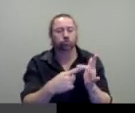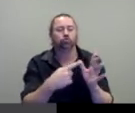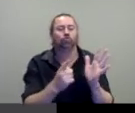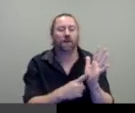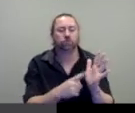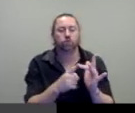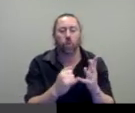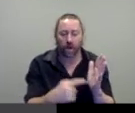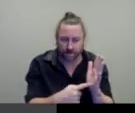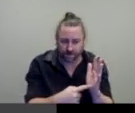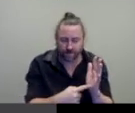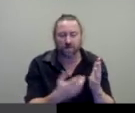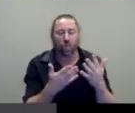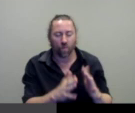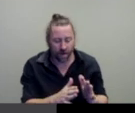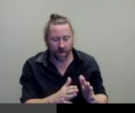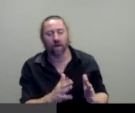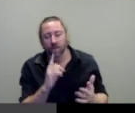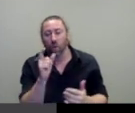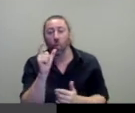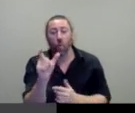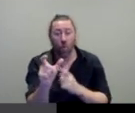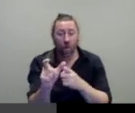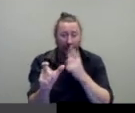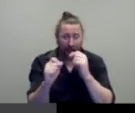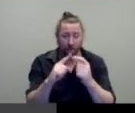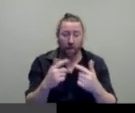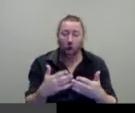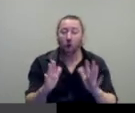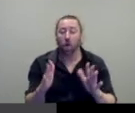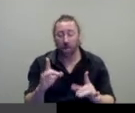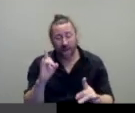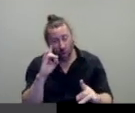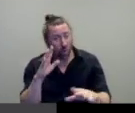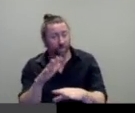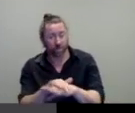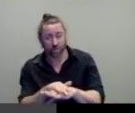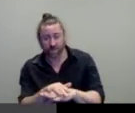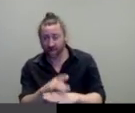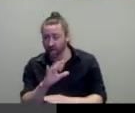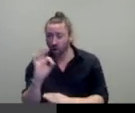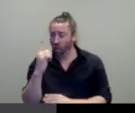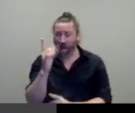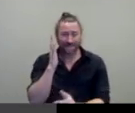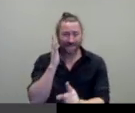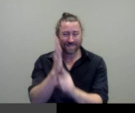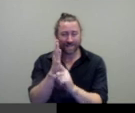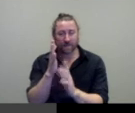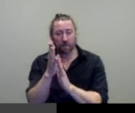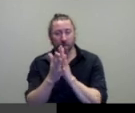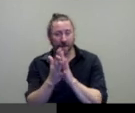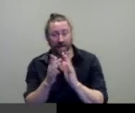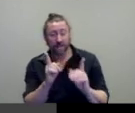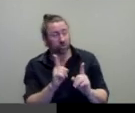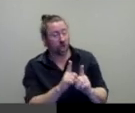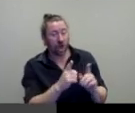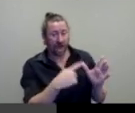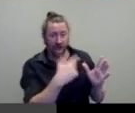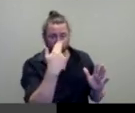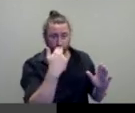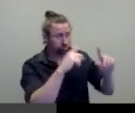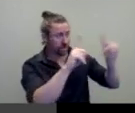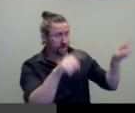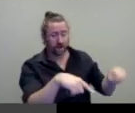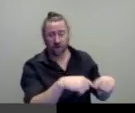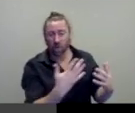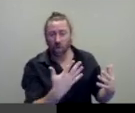are just as open and confusing and indeterminate as visual forms rather than attempting to escape